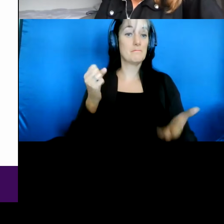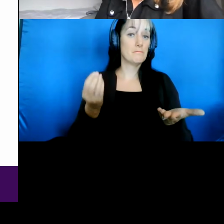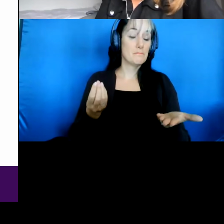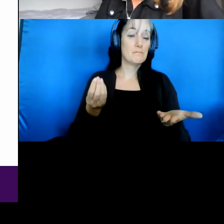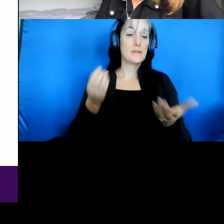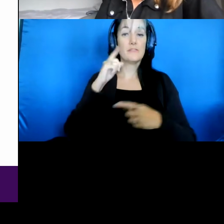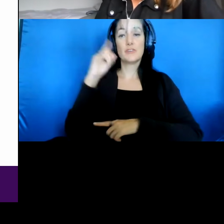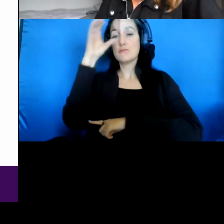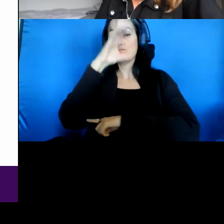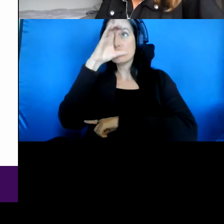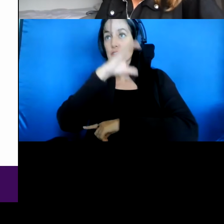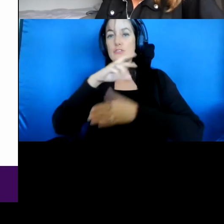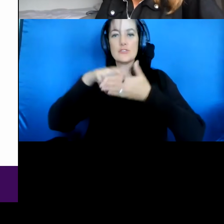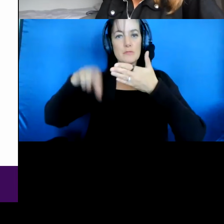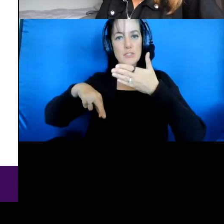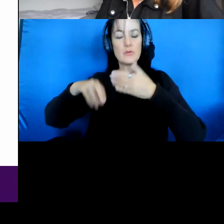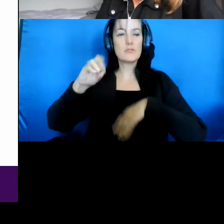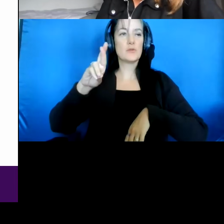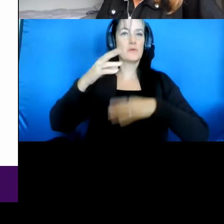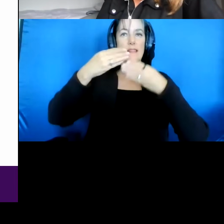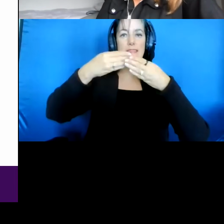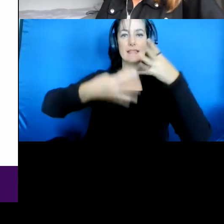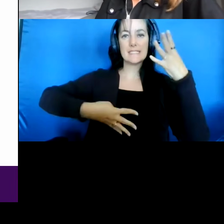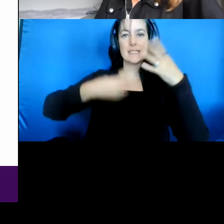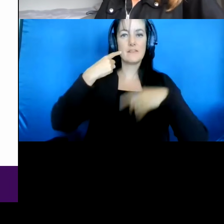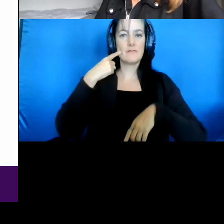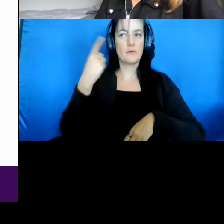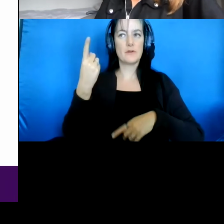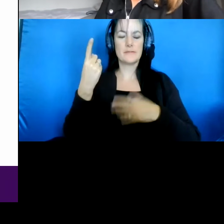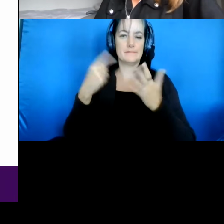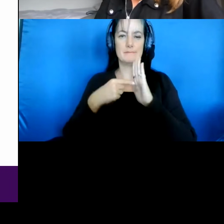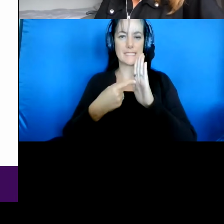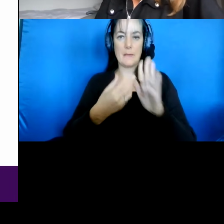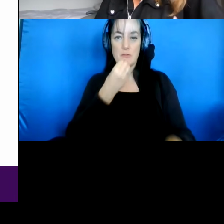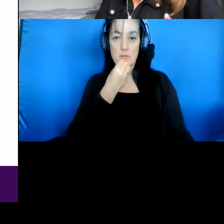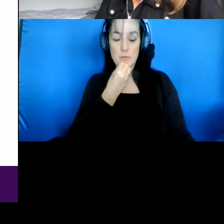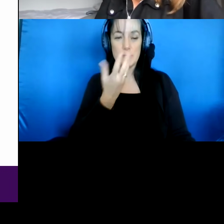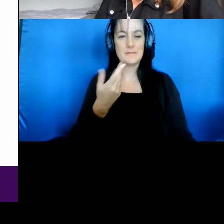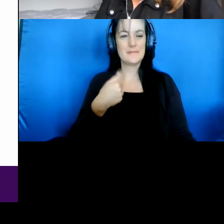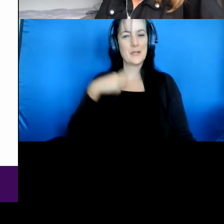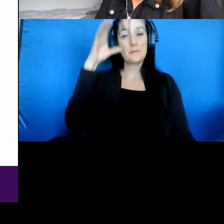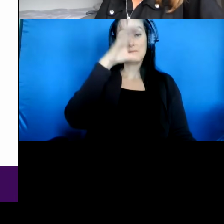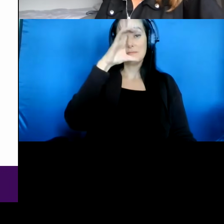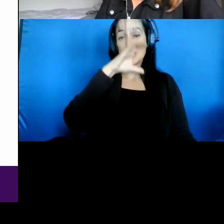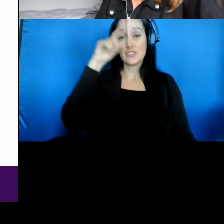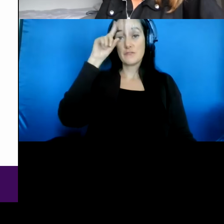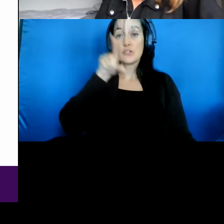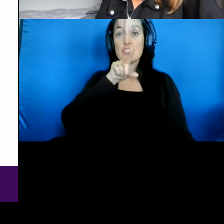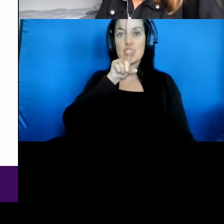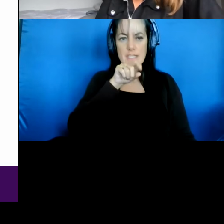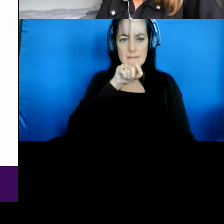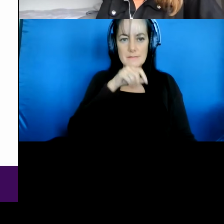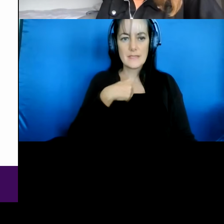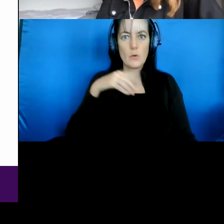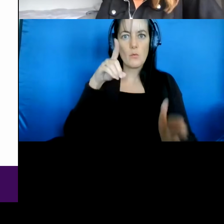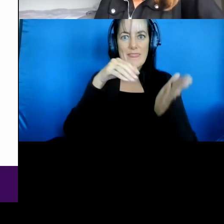for, as we have on the site, food. So recipes, you can do a search for chicken, 1,832 results.